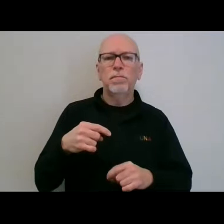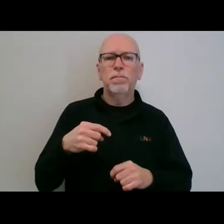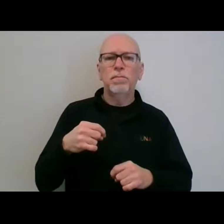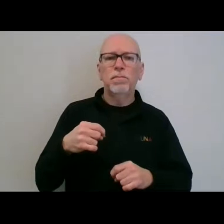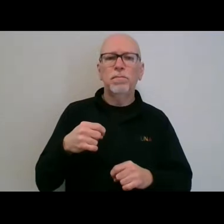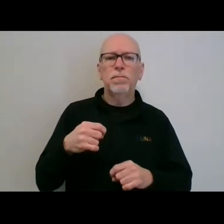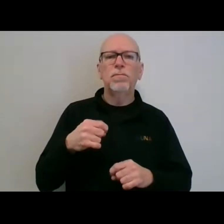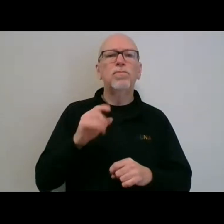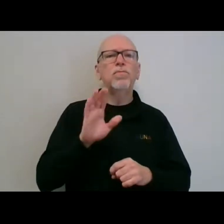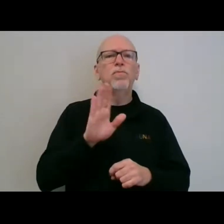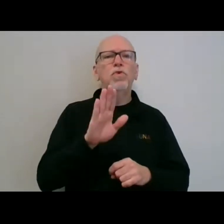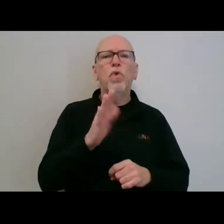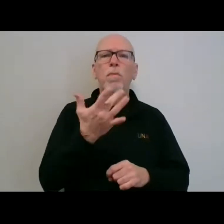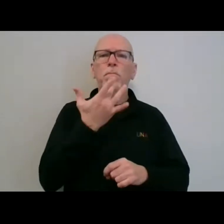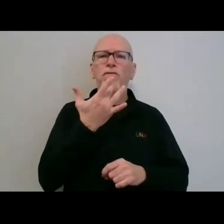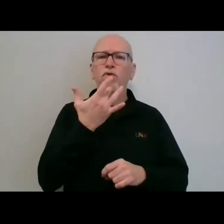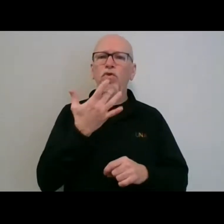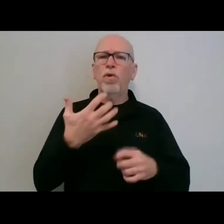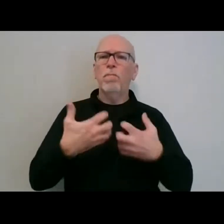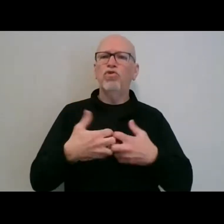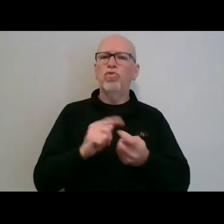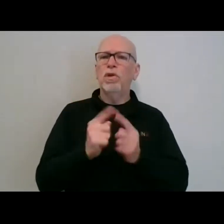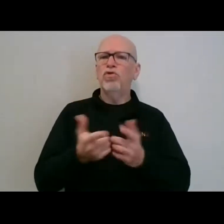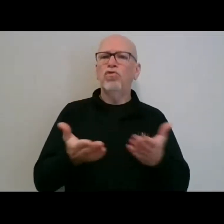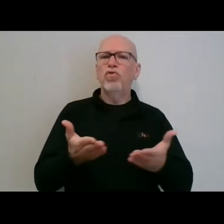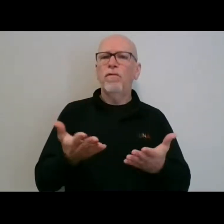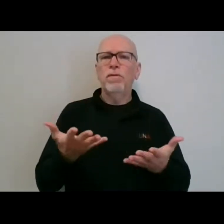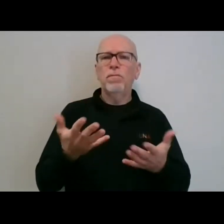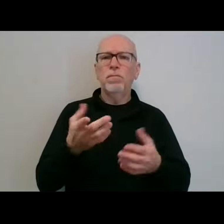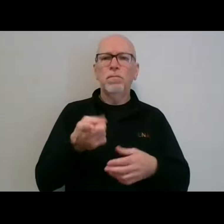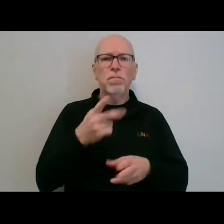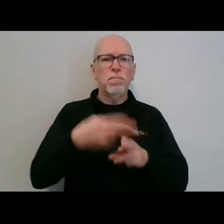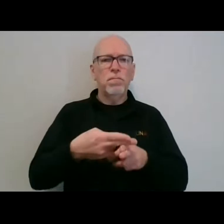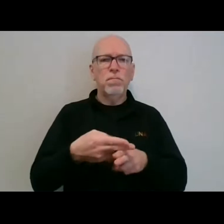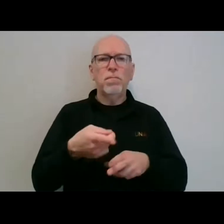your preferred machine translation services. They specifically mentioned MateCat